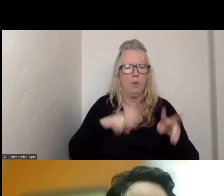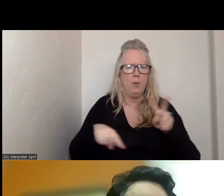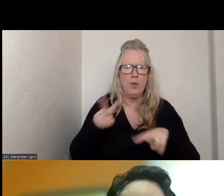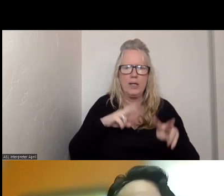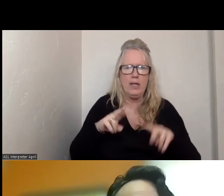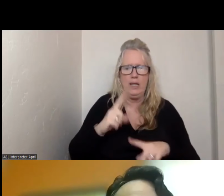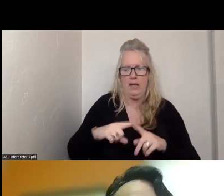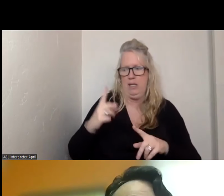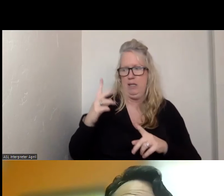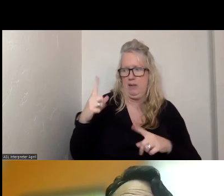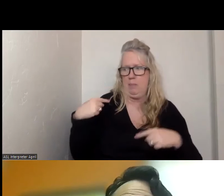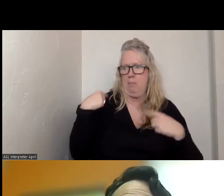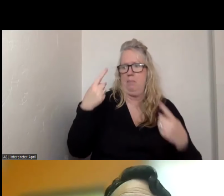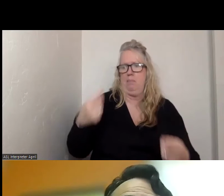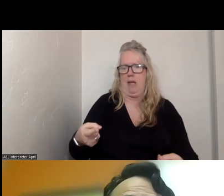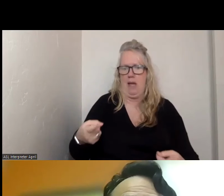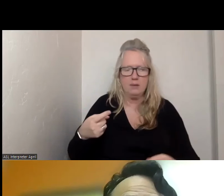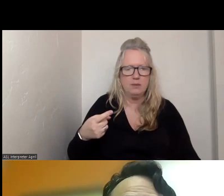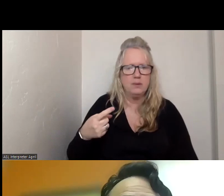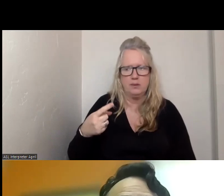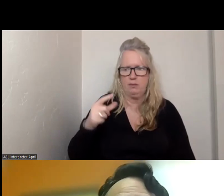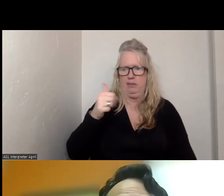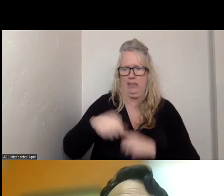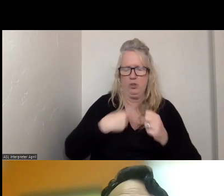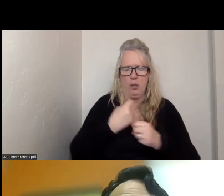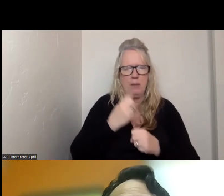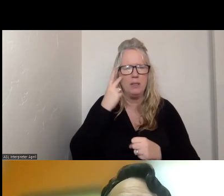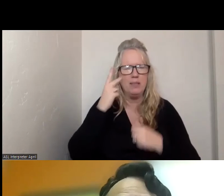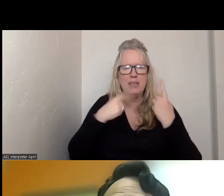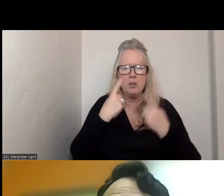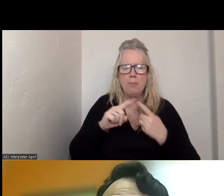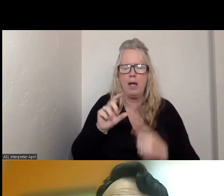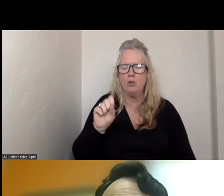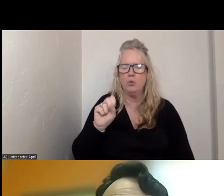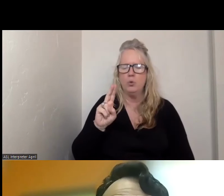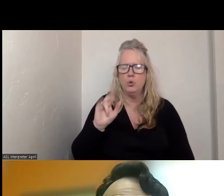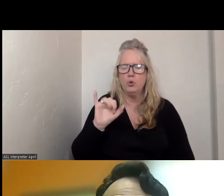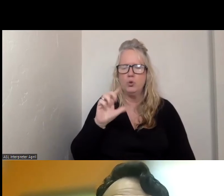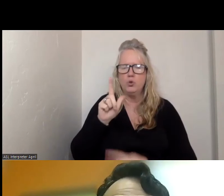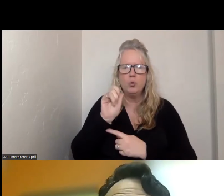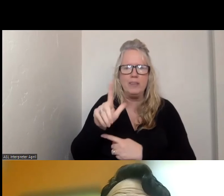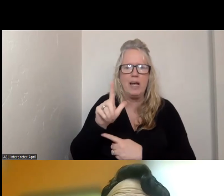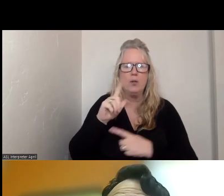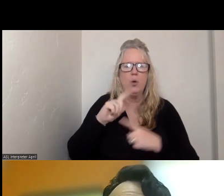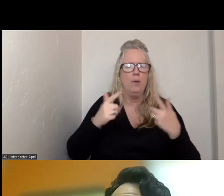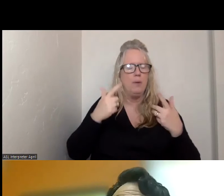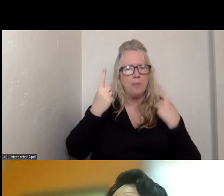PAST DECADE OF HOW IT IS SUICIDAL THOUGHTS AND ATTEMPTS. WE SEE